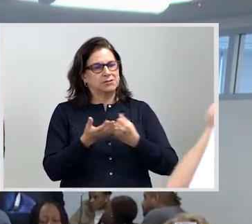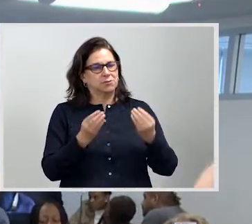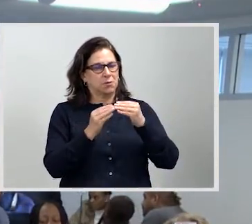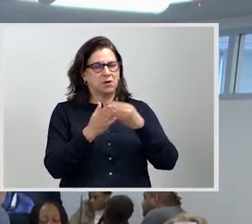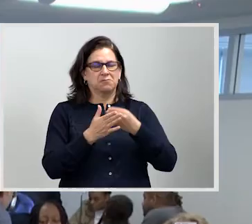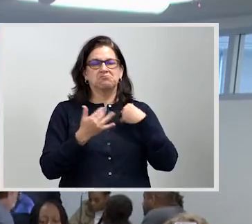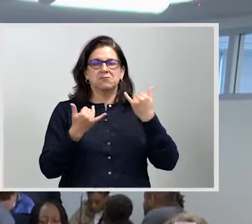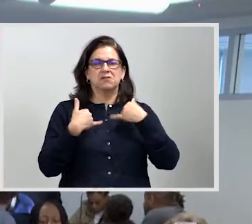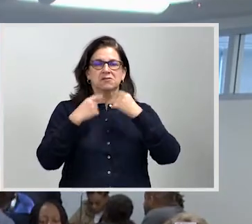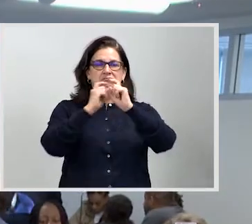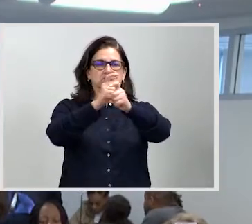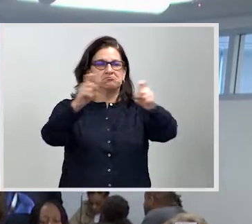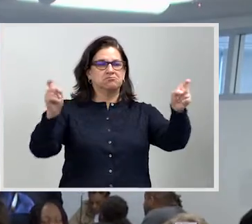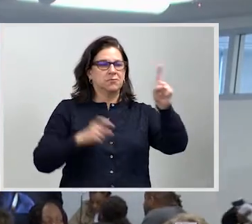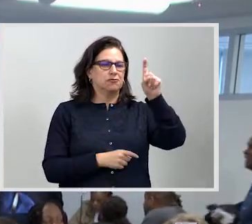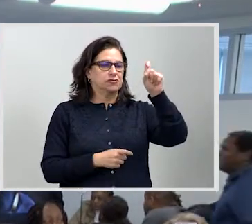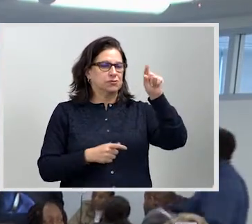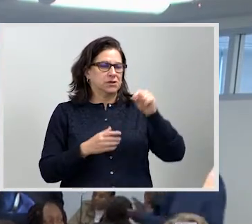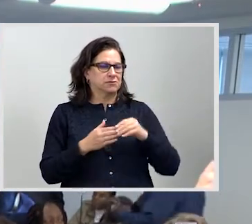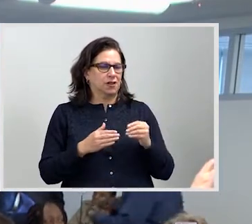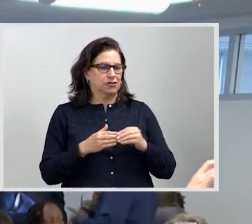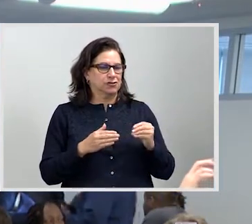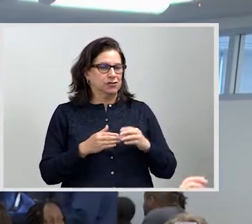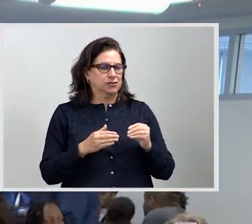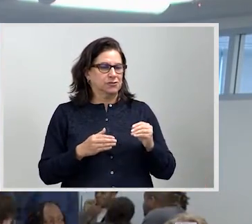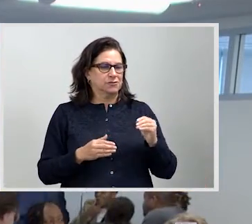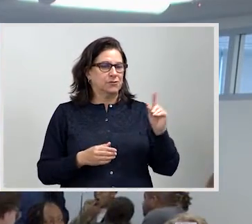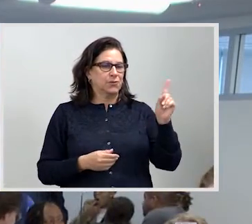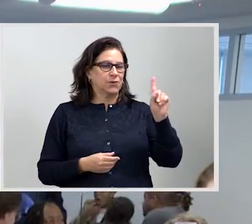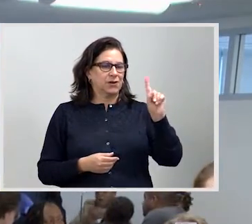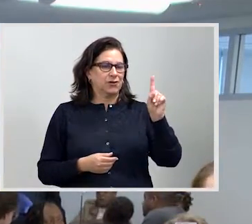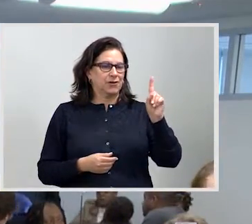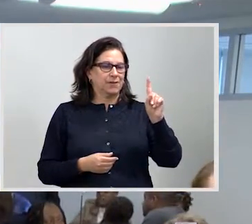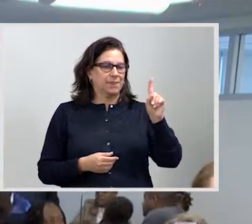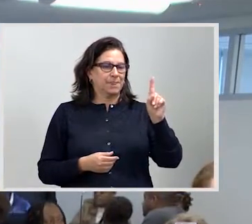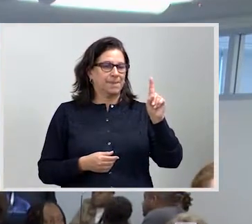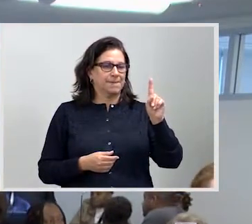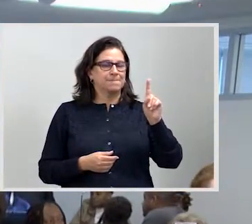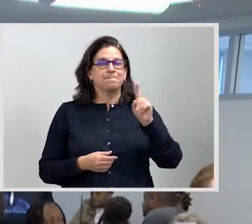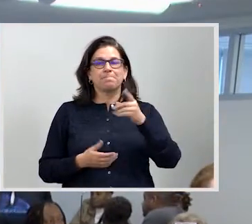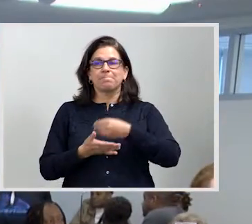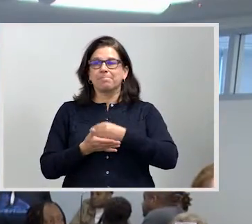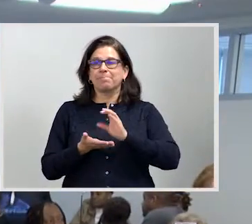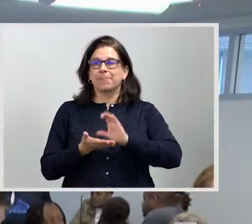ADDED, WE ADDED MOST OF OUR MONEY TO HEALTH AND HUMAN SERVICES, HOUSING AND JOBS AND ECONOMIC OPPORTUNITY.